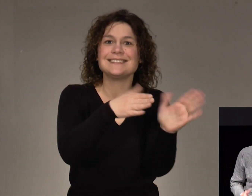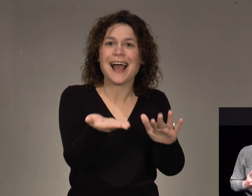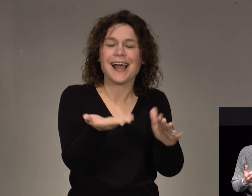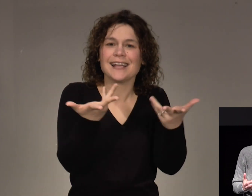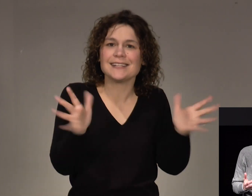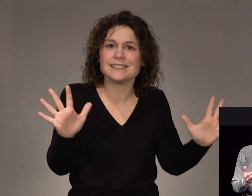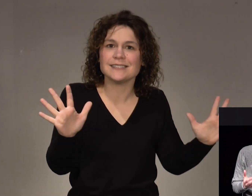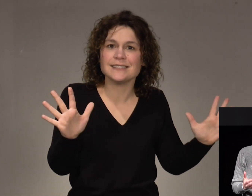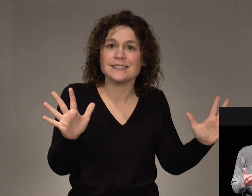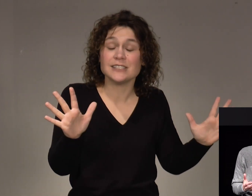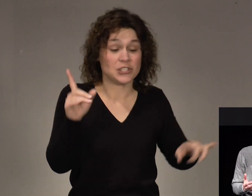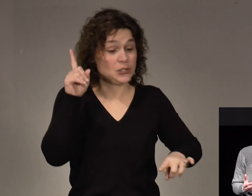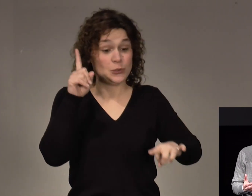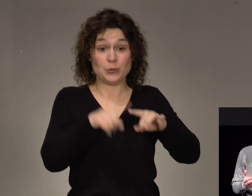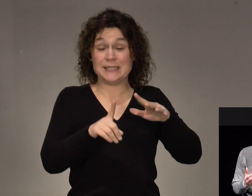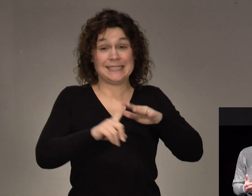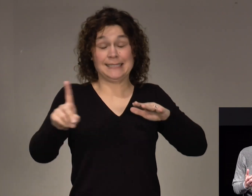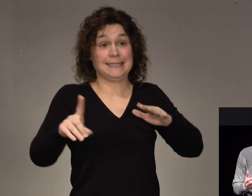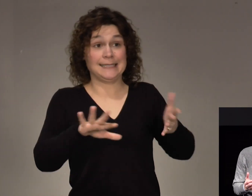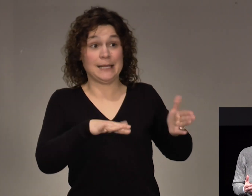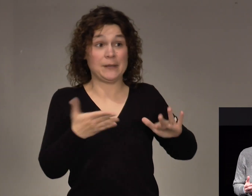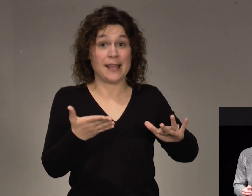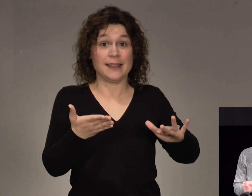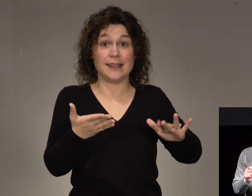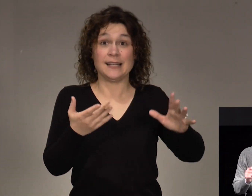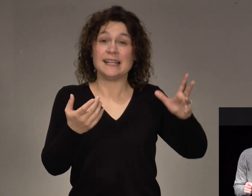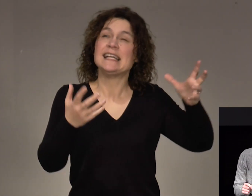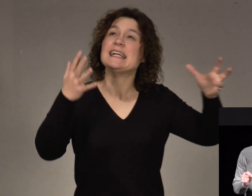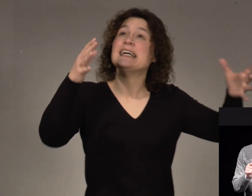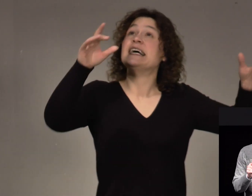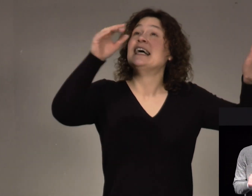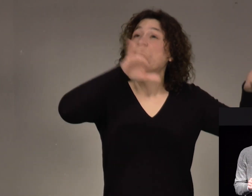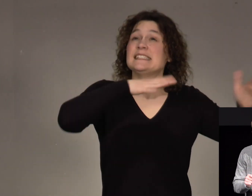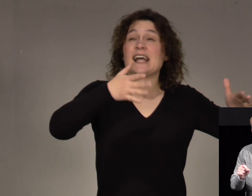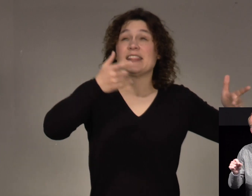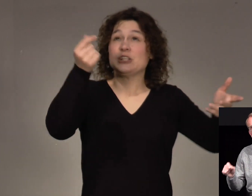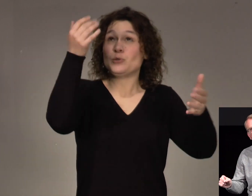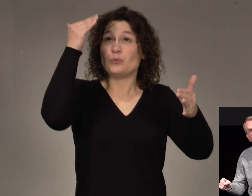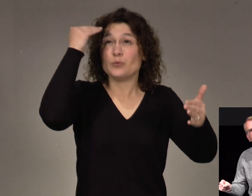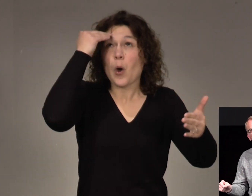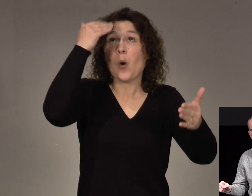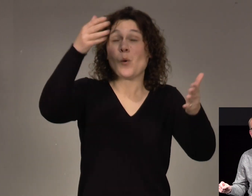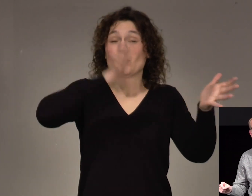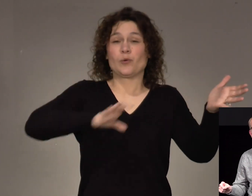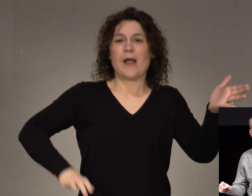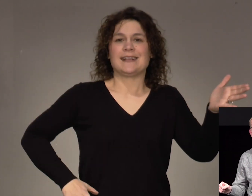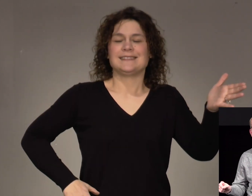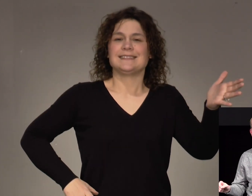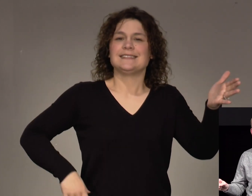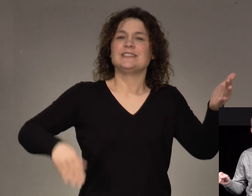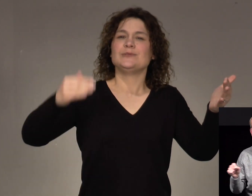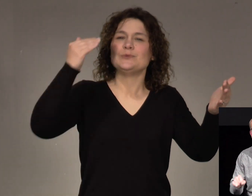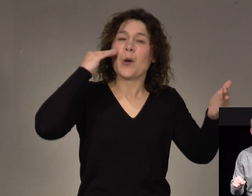cannot escape death if you're going to know Christ. Christ alone changes death